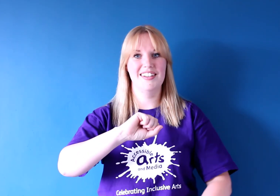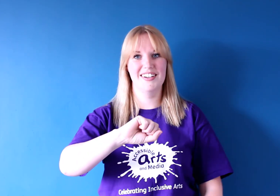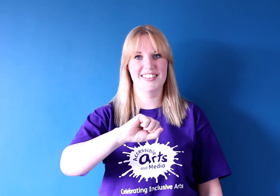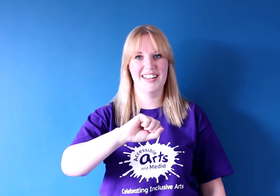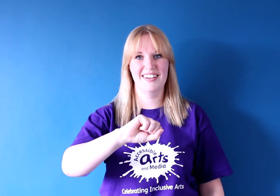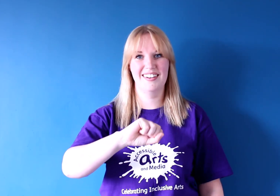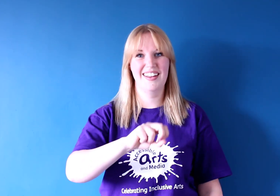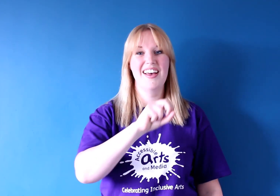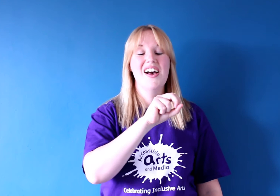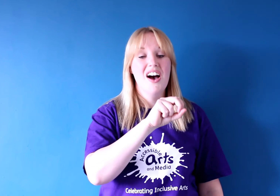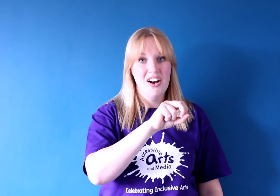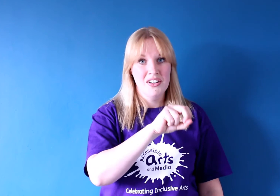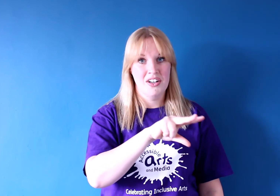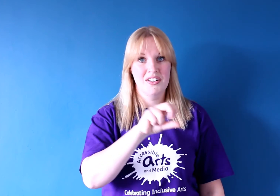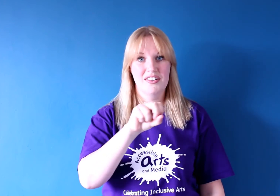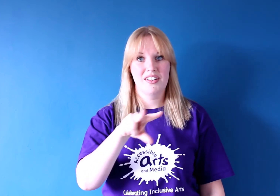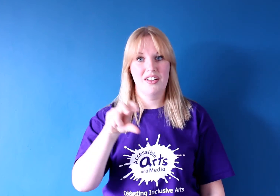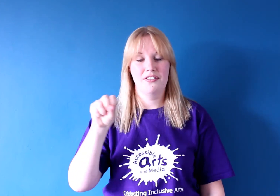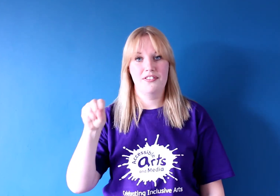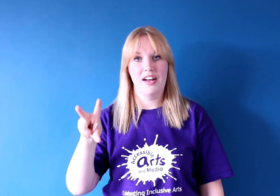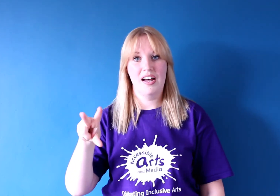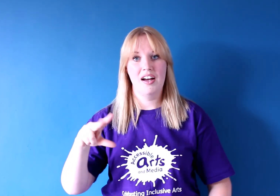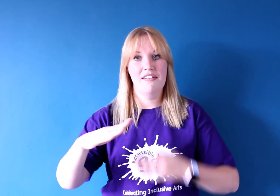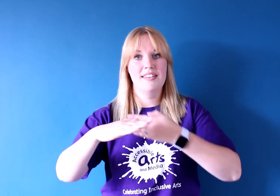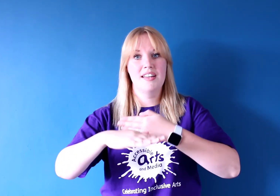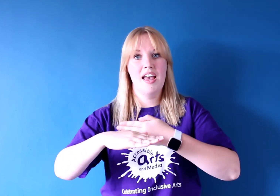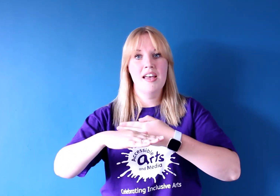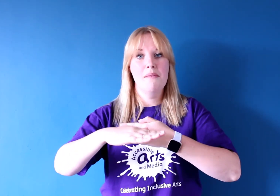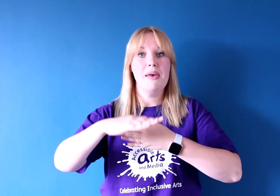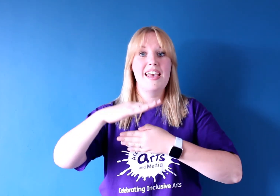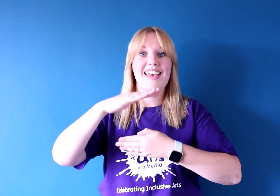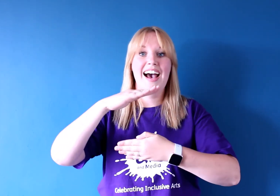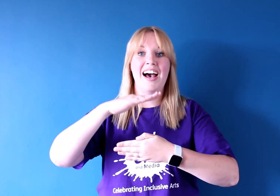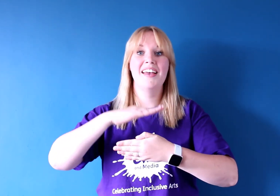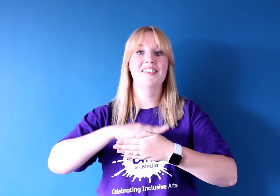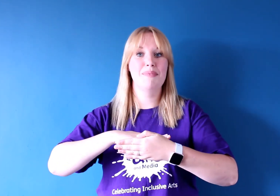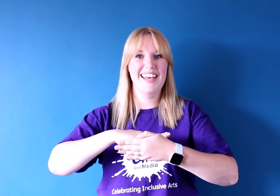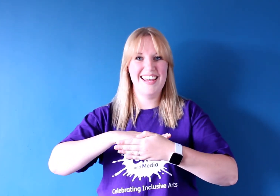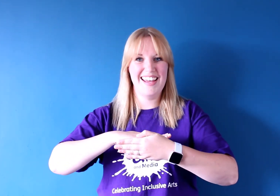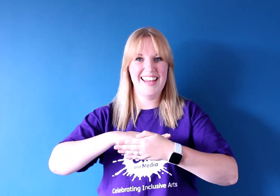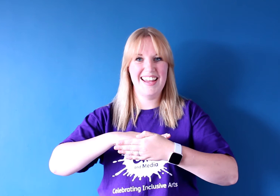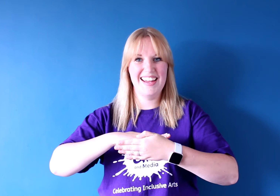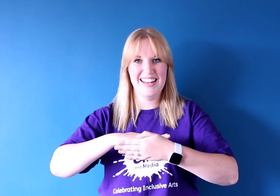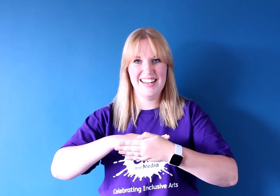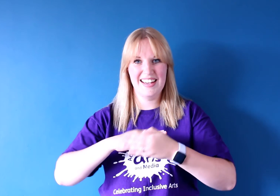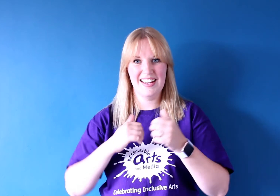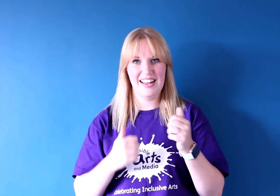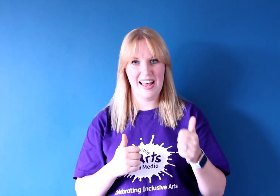Your turn. On safari, stay behind me.